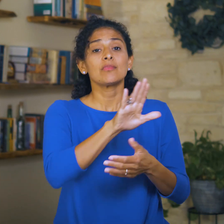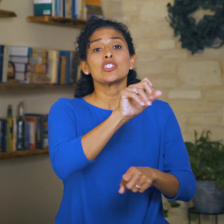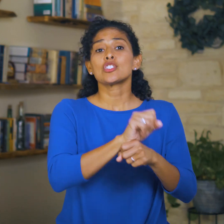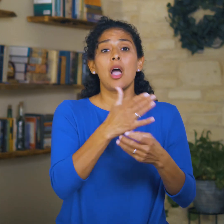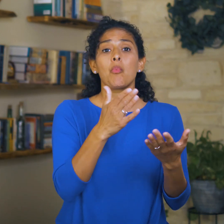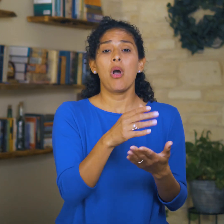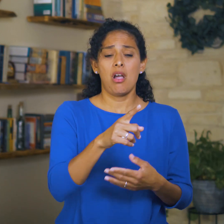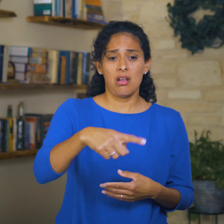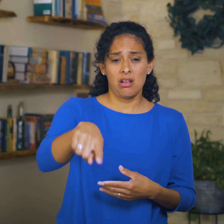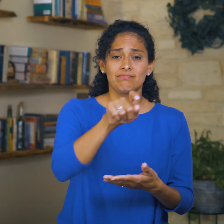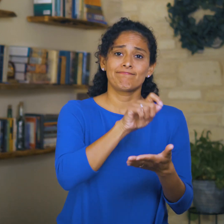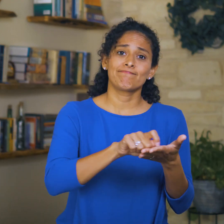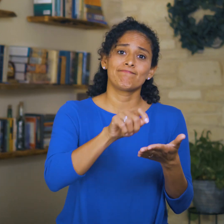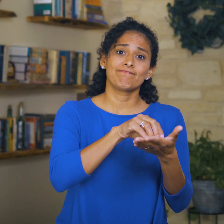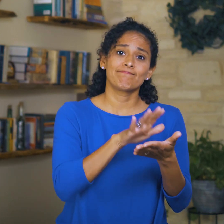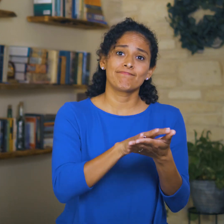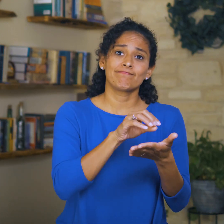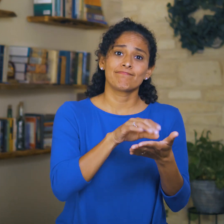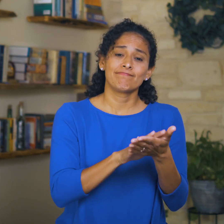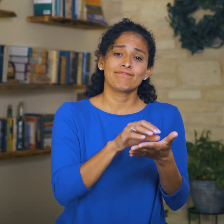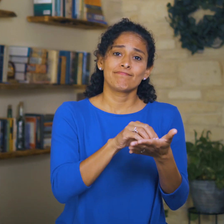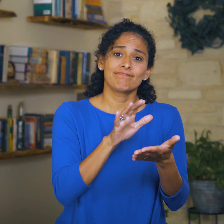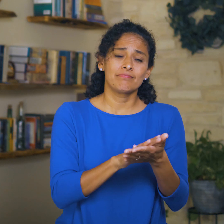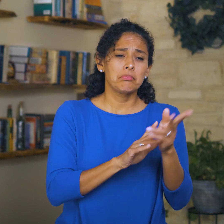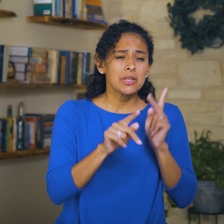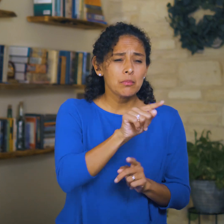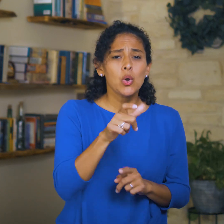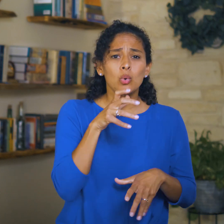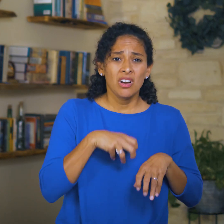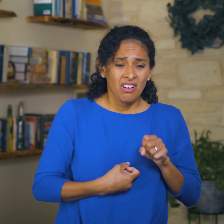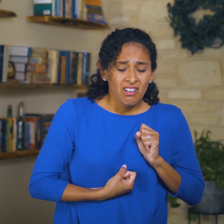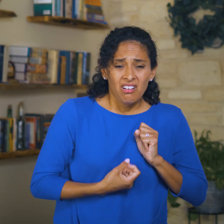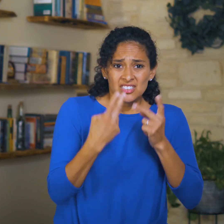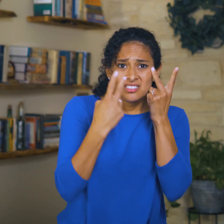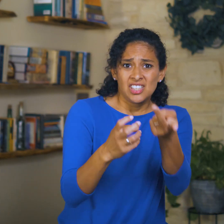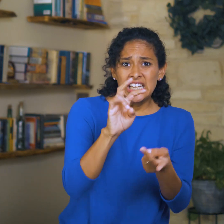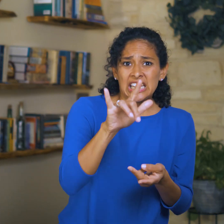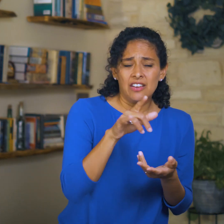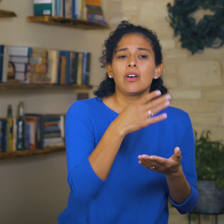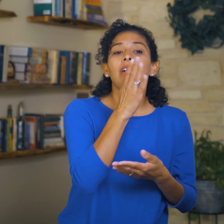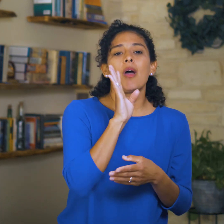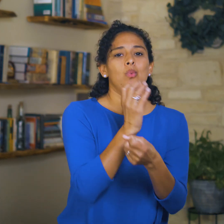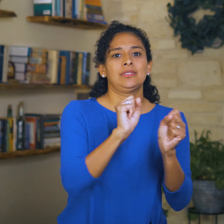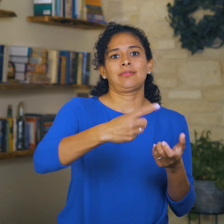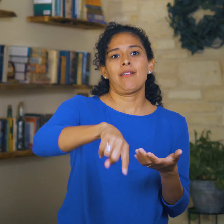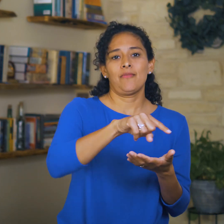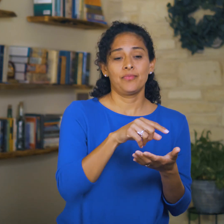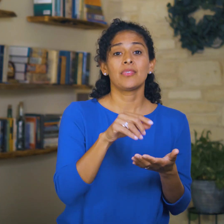His job is to mark those who are grieved over the evil; God will spare them.